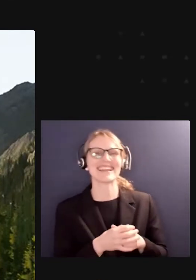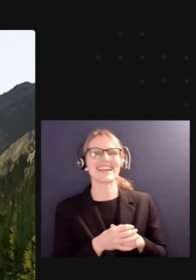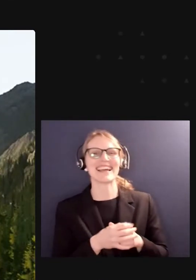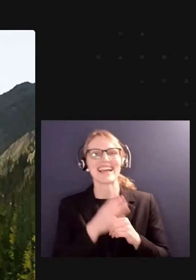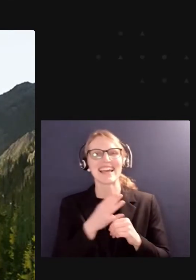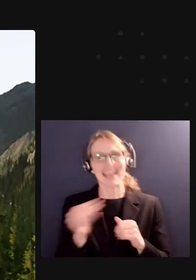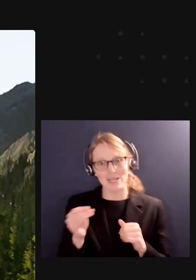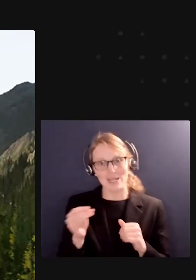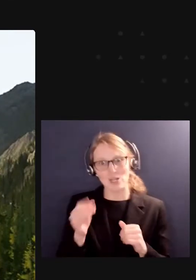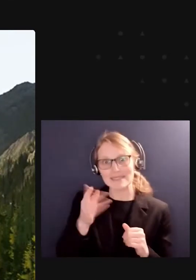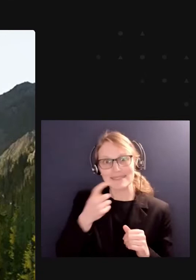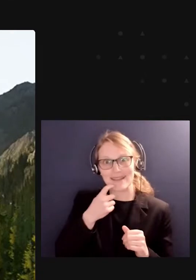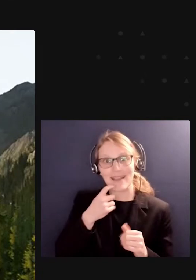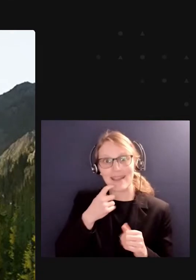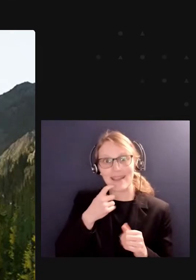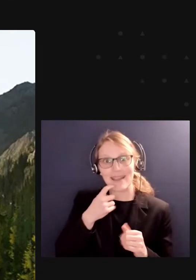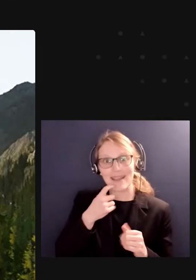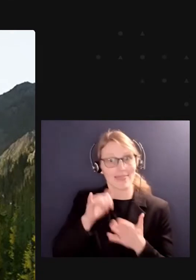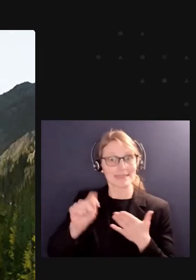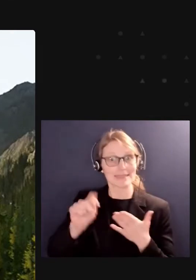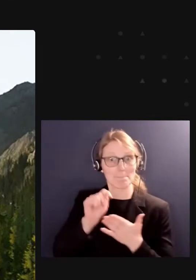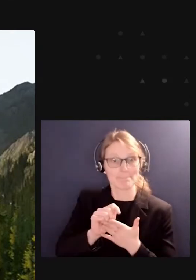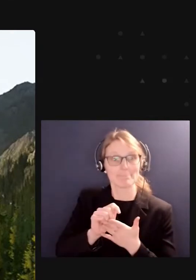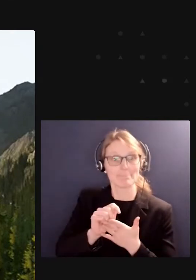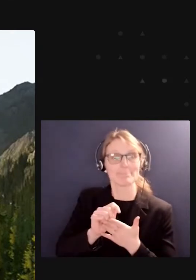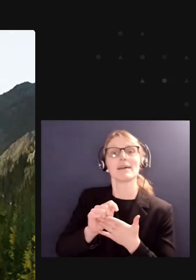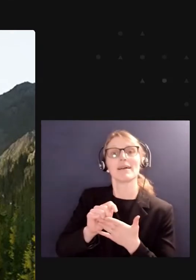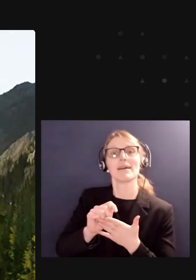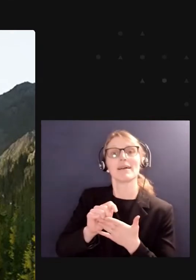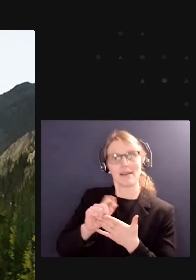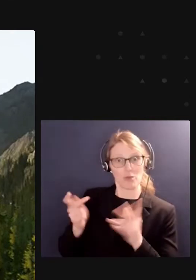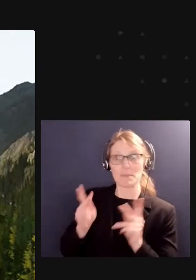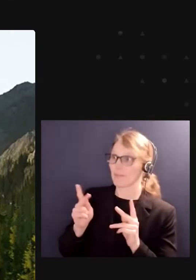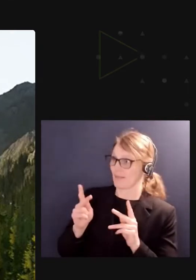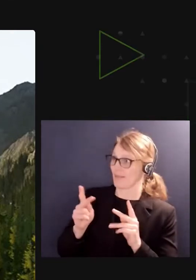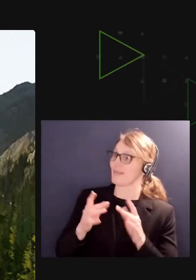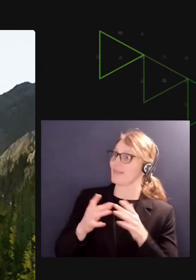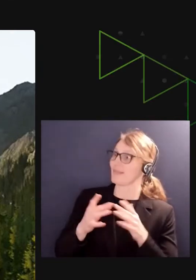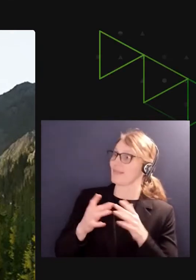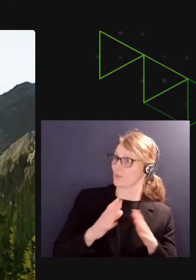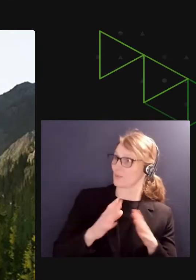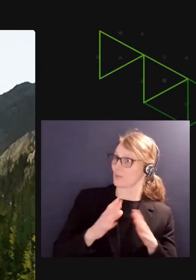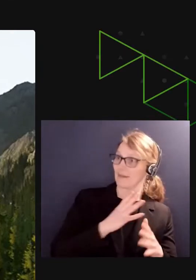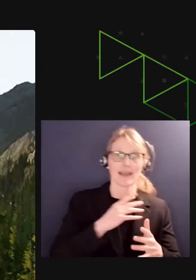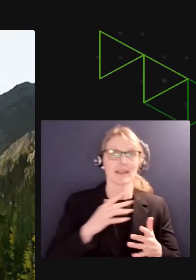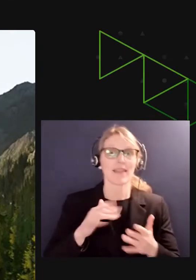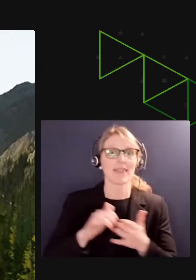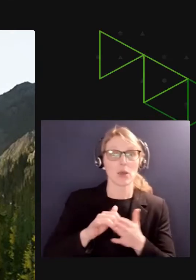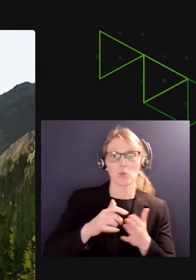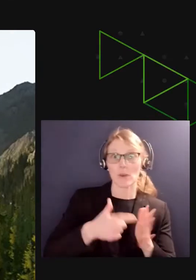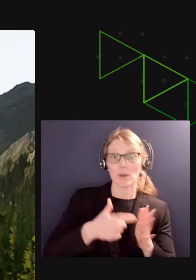you know, in taking direction from others, like the mandate for building teams was just, hire the absolute most qualified.